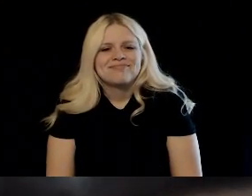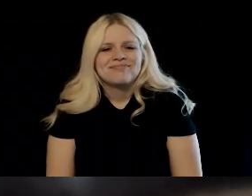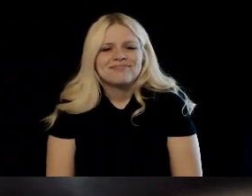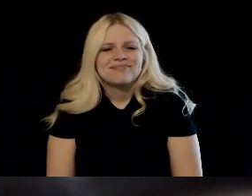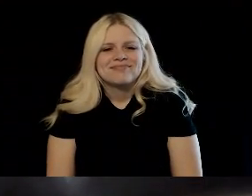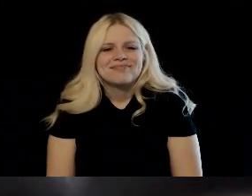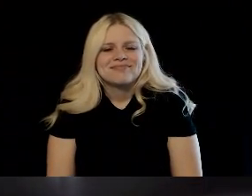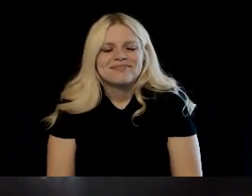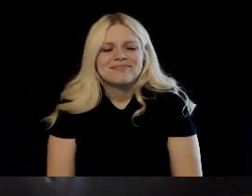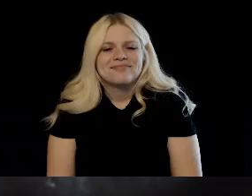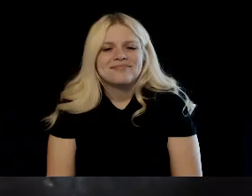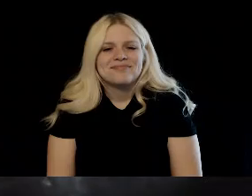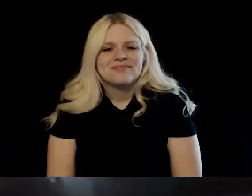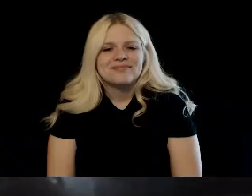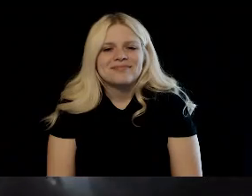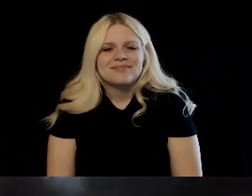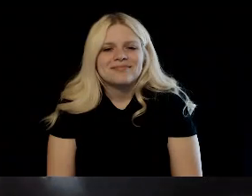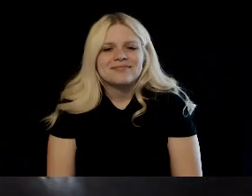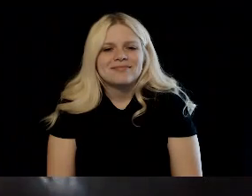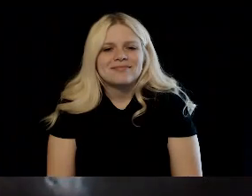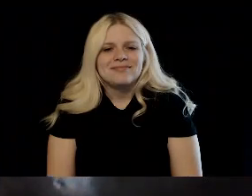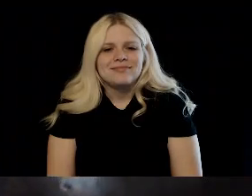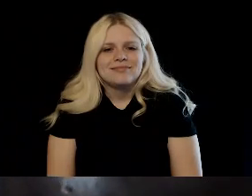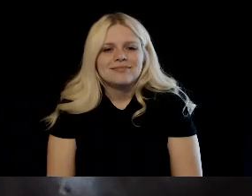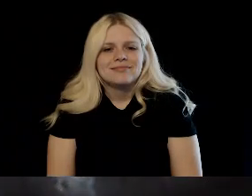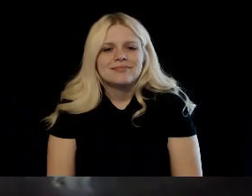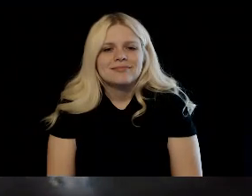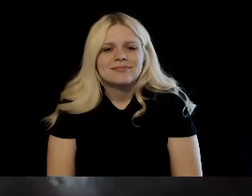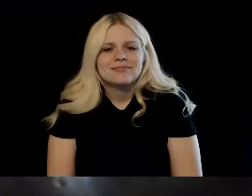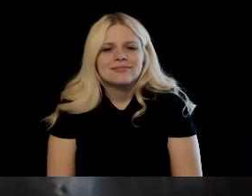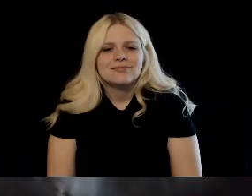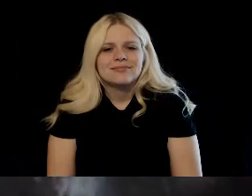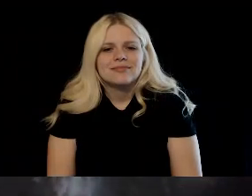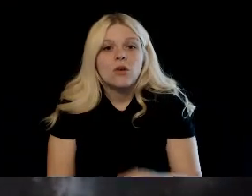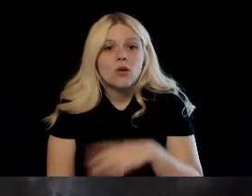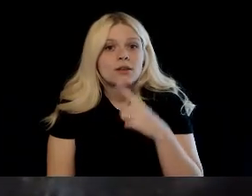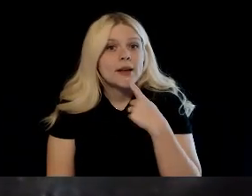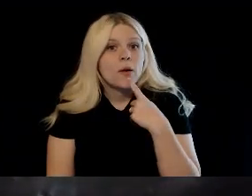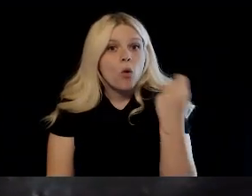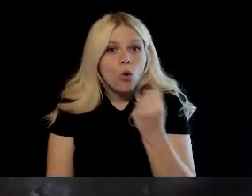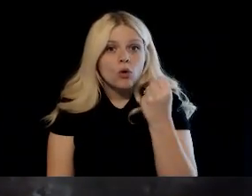Joann to Maverick: Hold, hold, hold